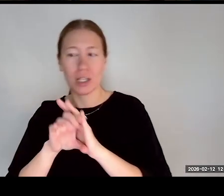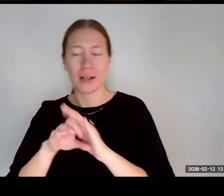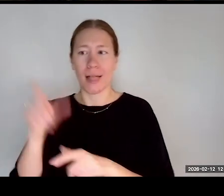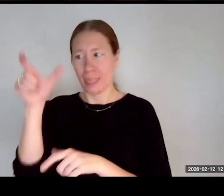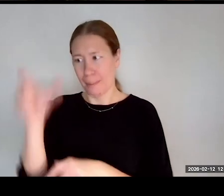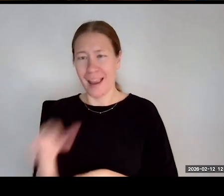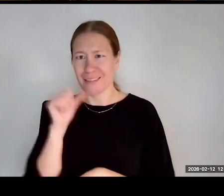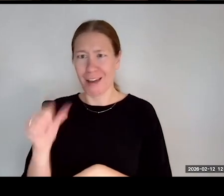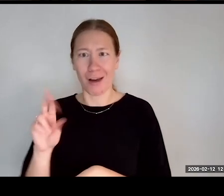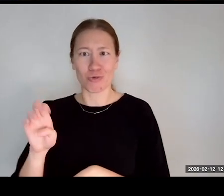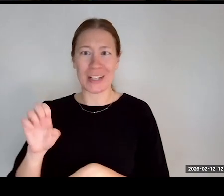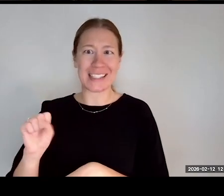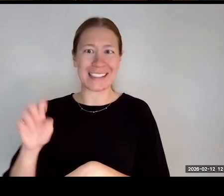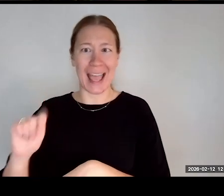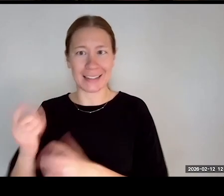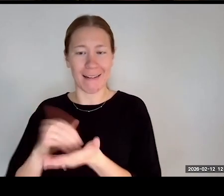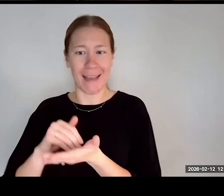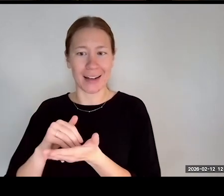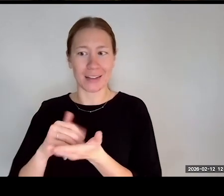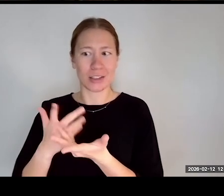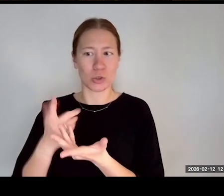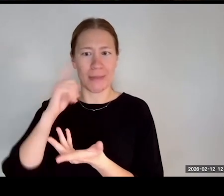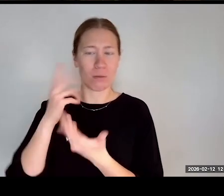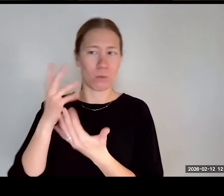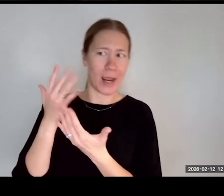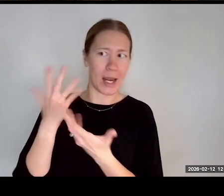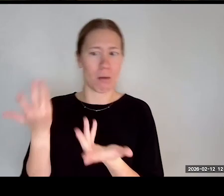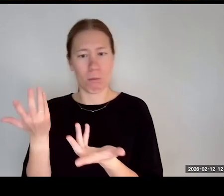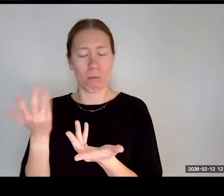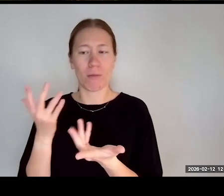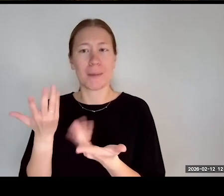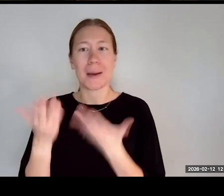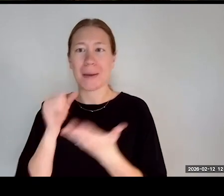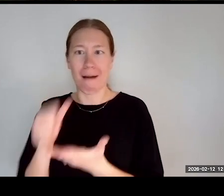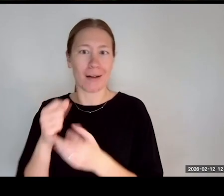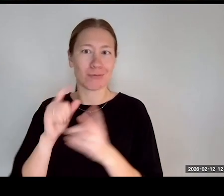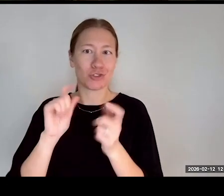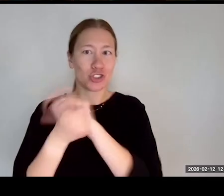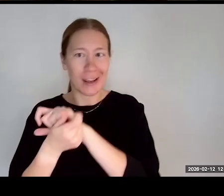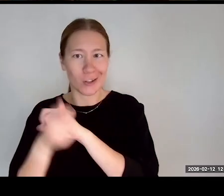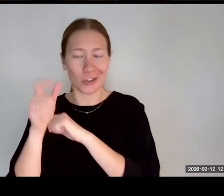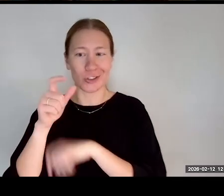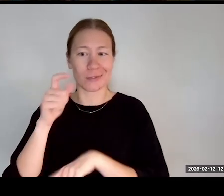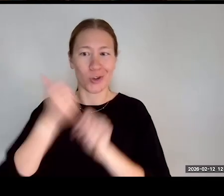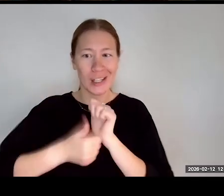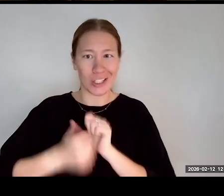for the image that you have selected or that you think you're working on. Scrolling down, I also have this informative image.